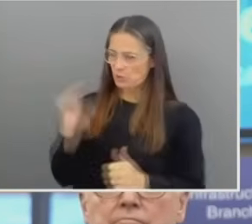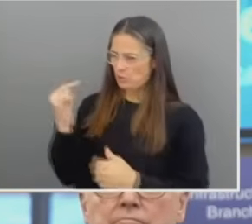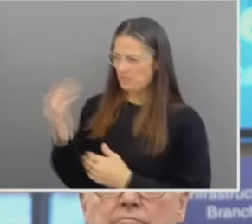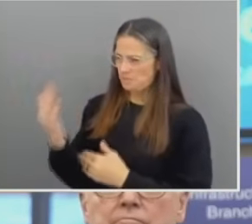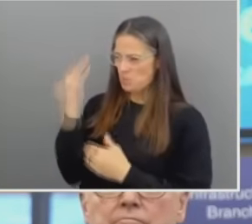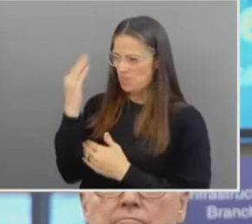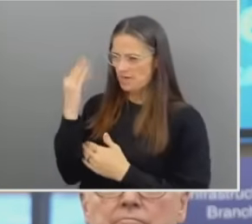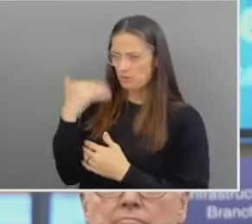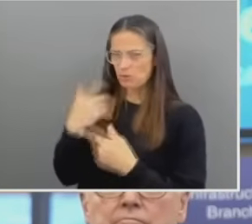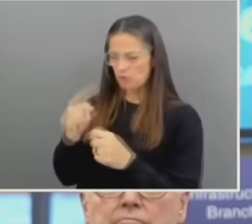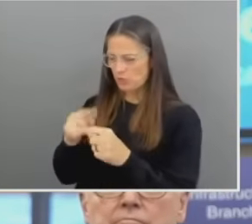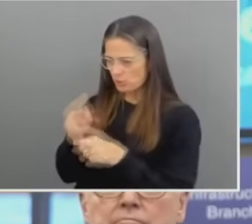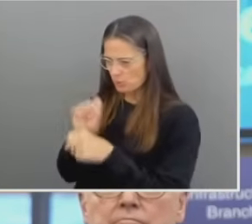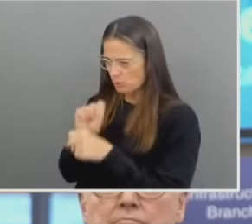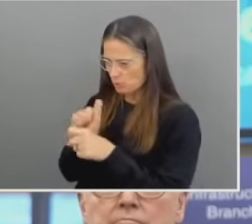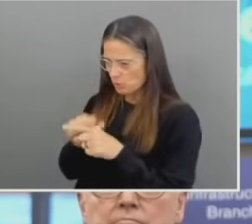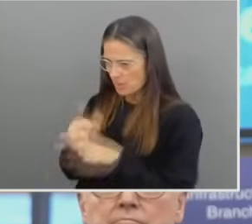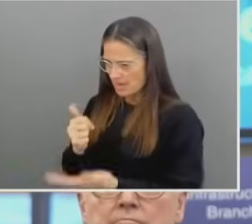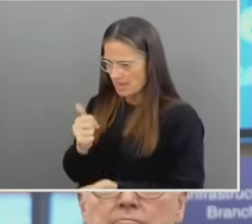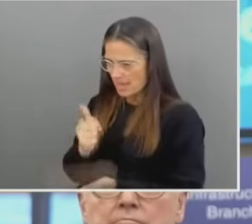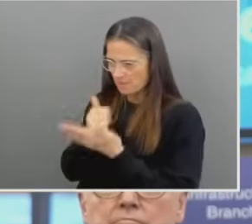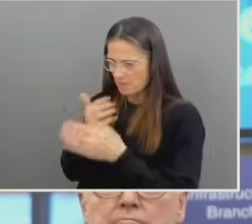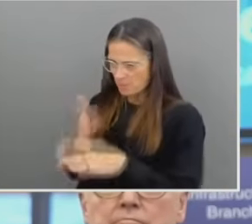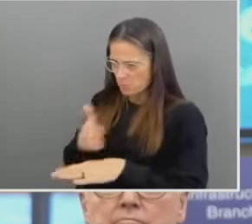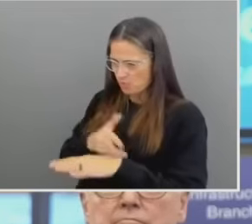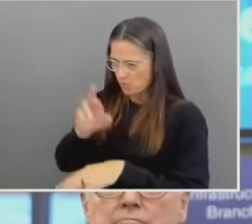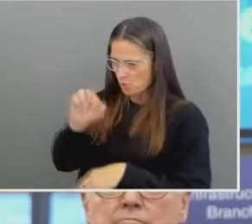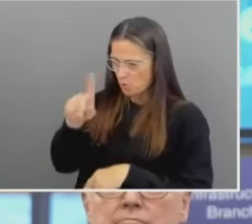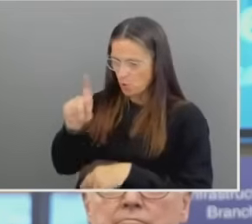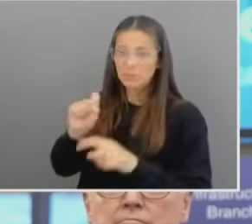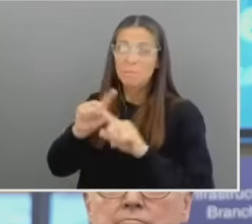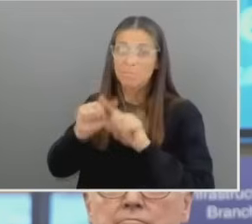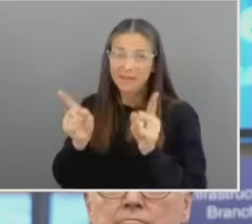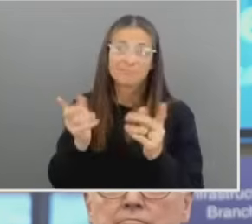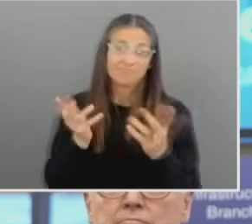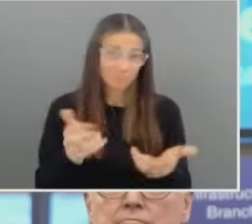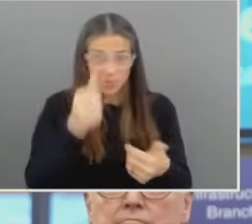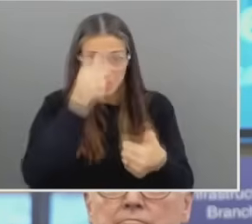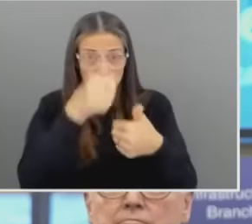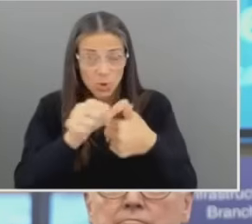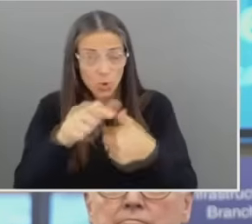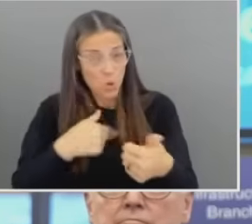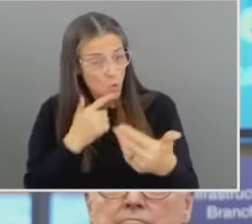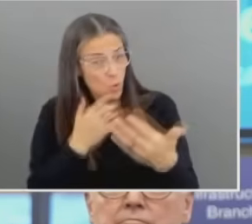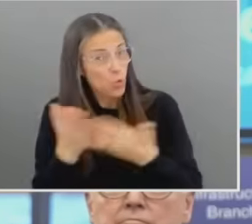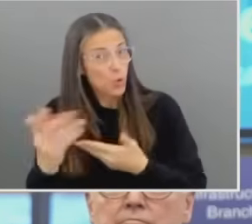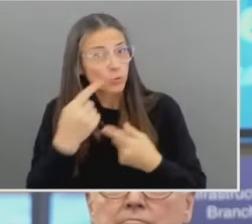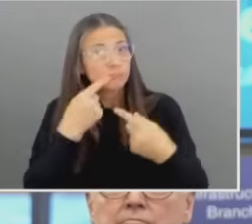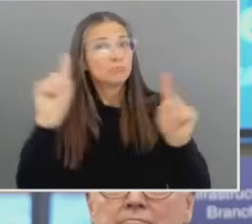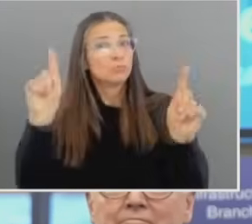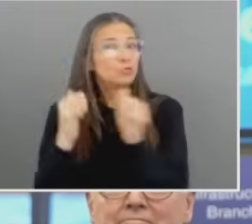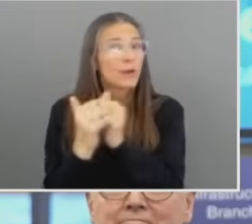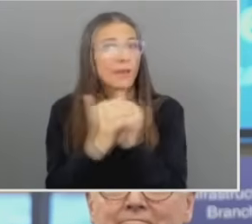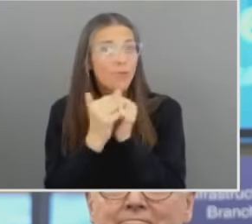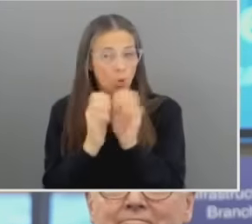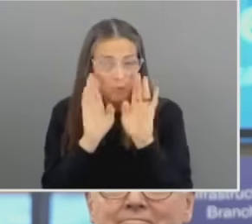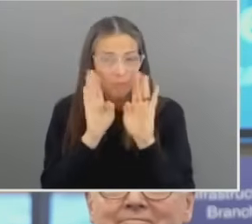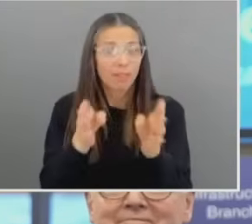WE BELIEVE THAT WE CAN GET THE ROADS IN MUCH BETTER SHAPE. TUESDAY. TOMORROW, AS IT WARMS UP A LITTLE THROUGHOUT THE DAY.